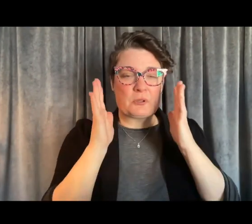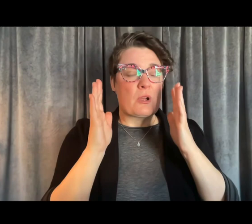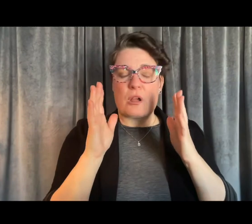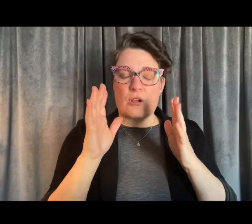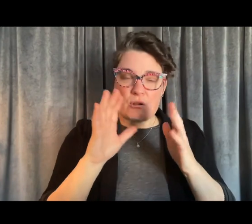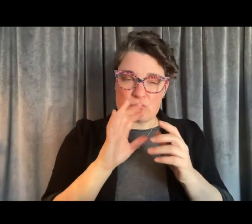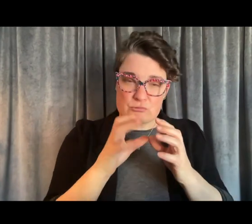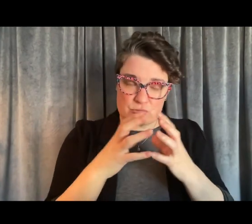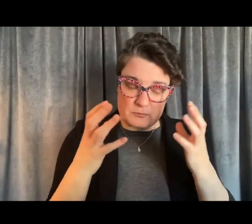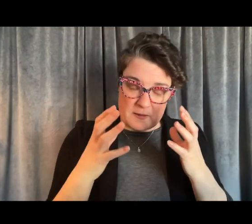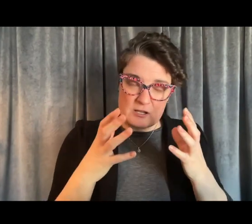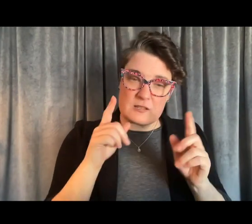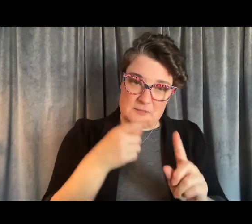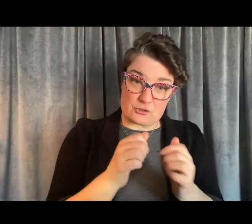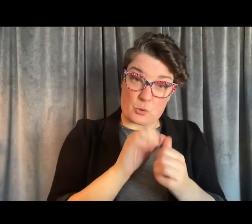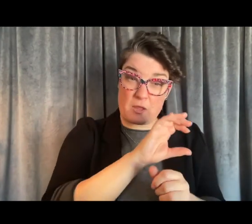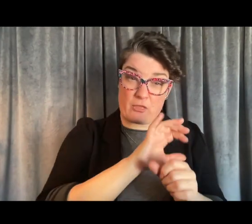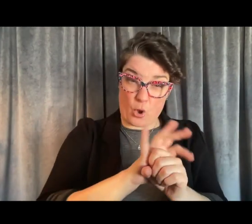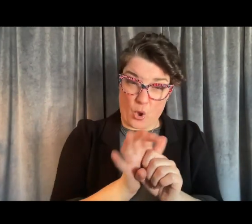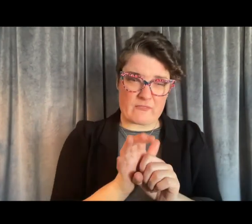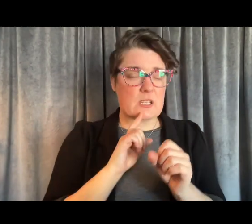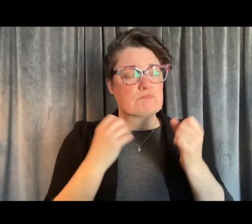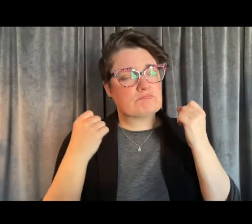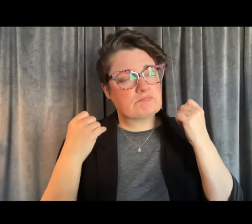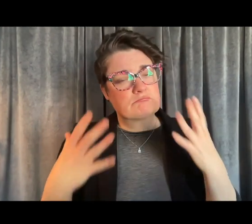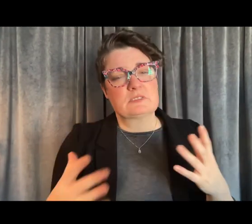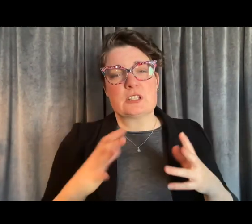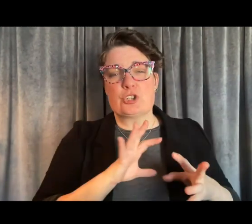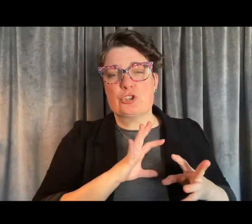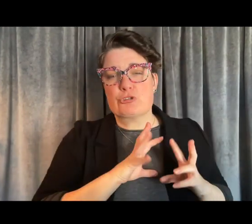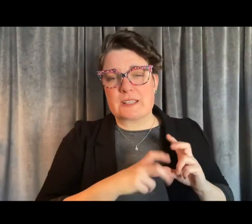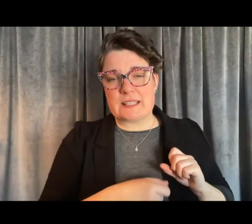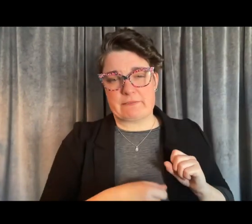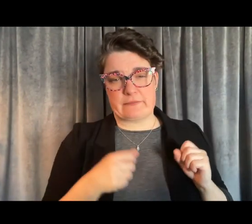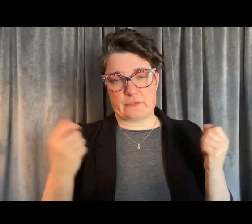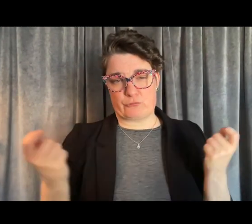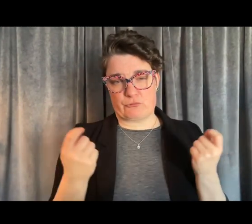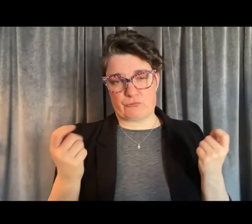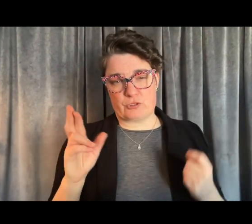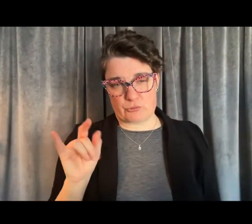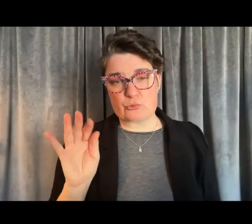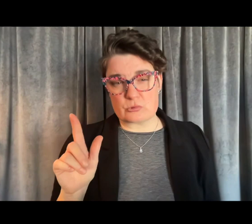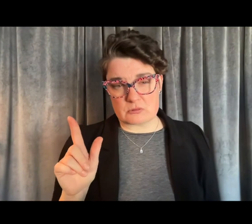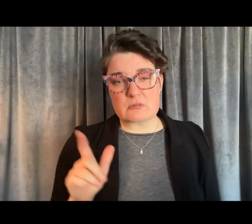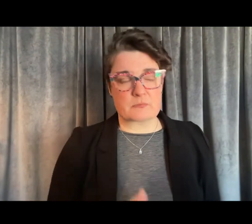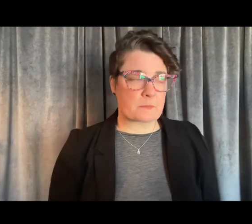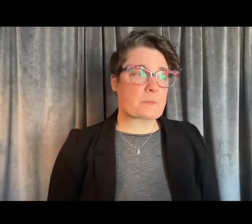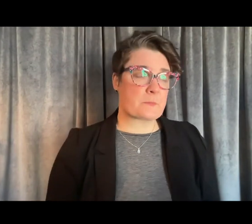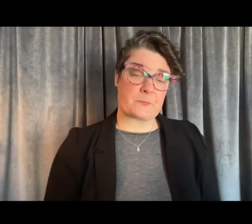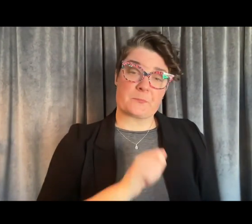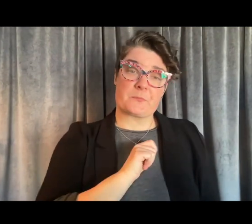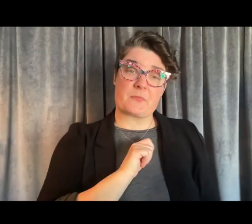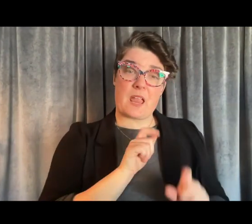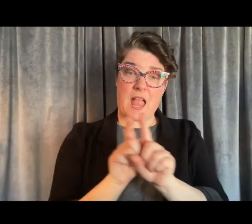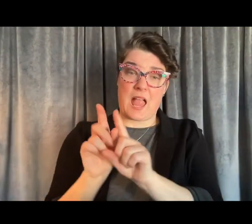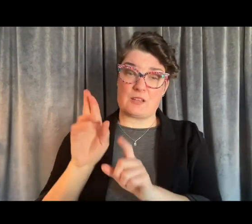With people and with nature. I think being a ritual leader and someone who has a background in counseling it's